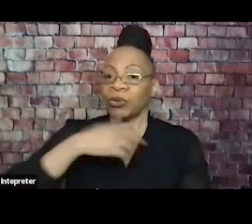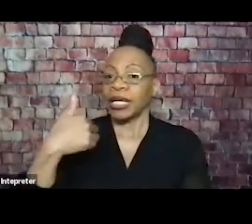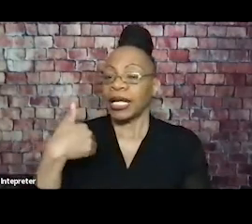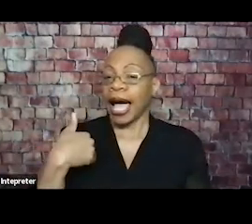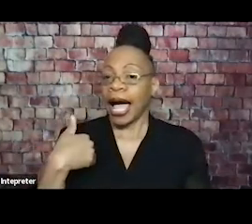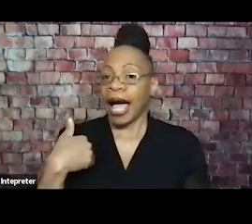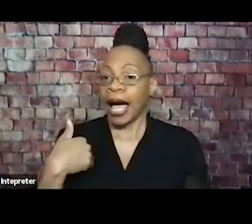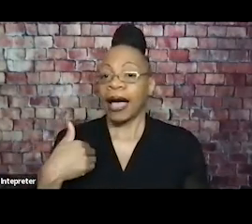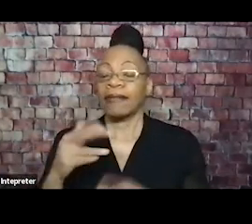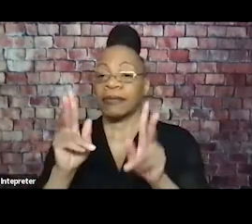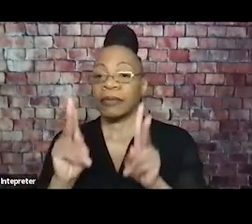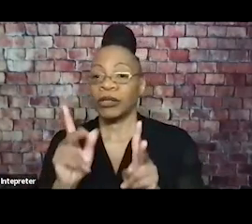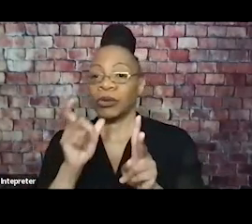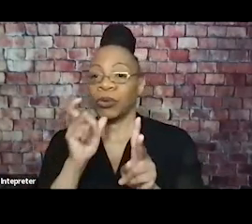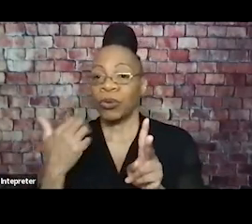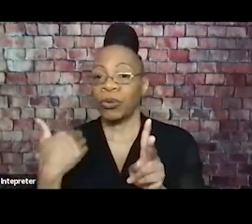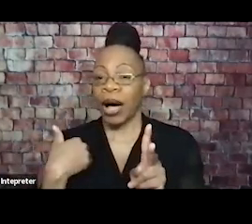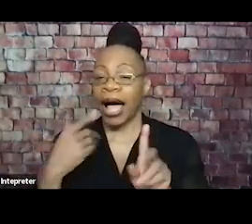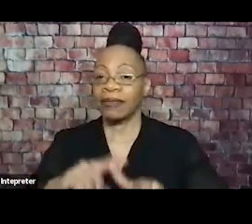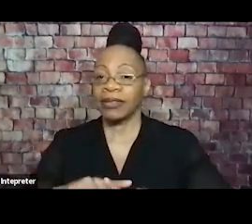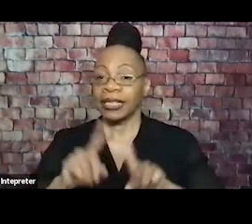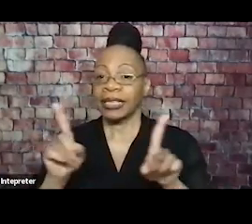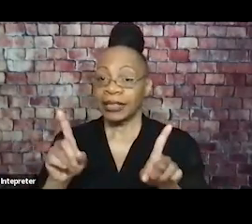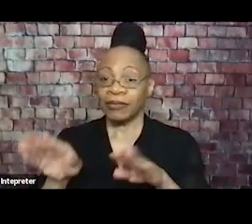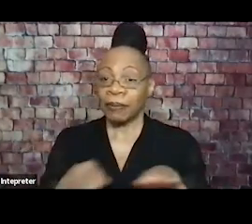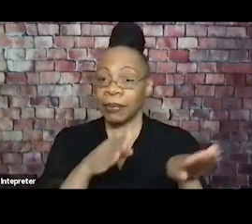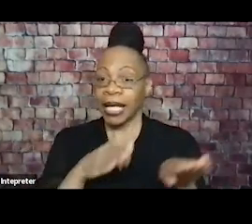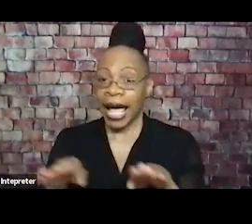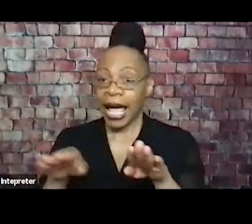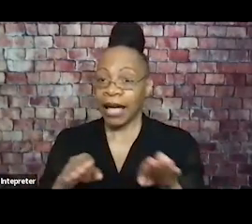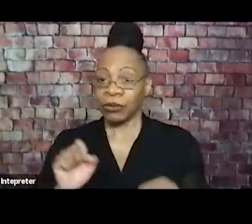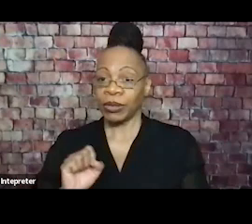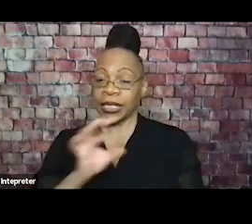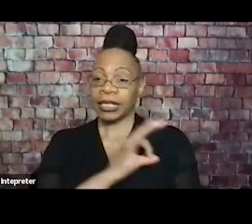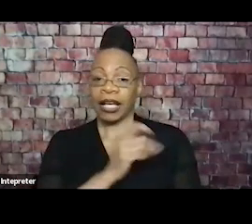when staff that work nine to five are there, but the real truth of their struggle